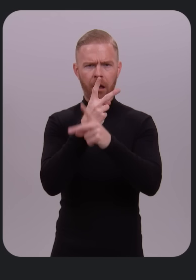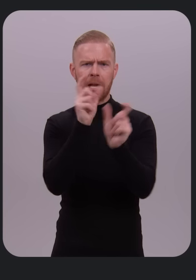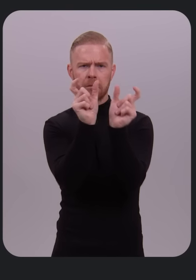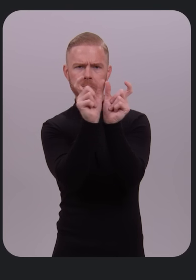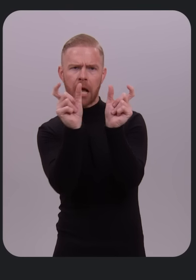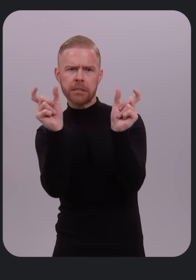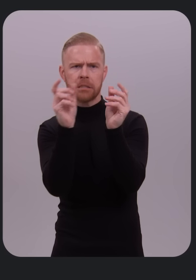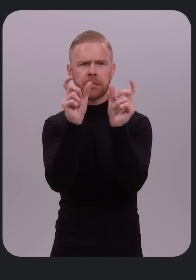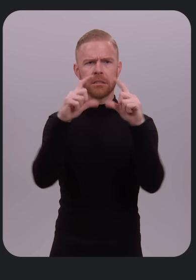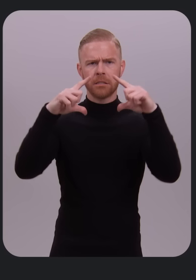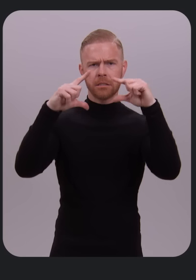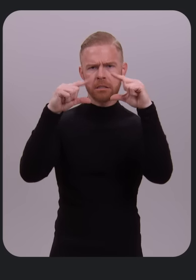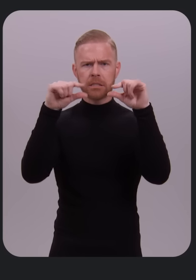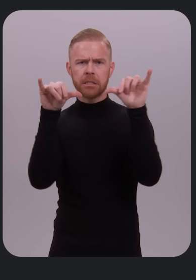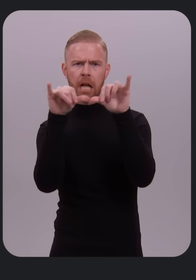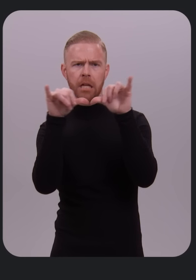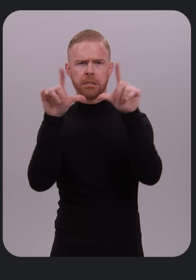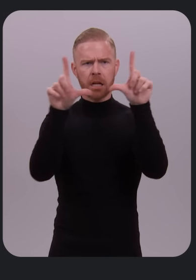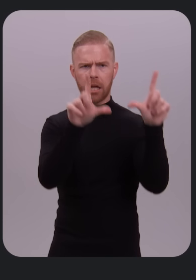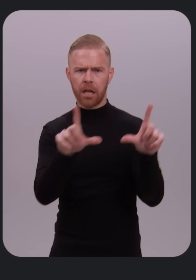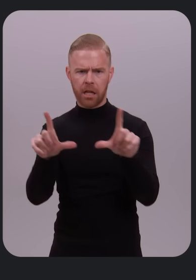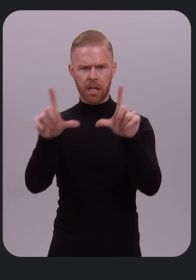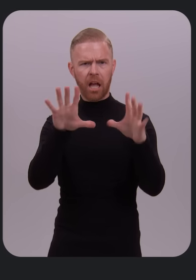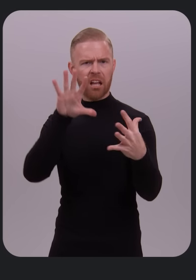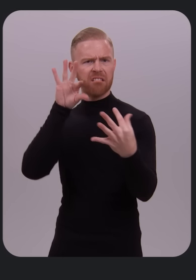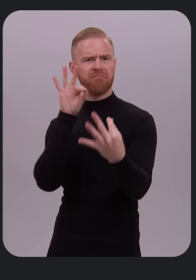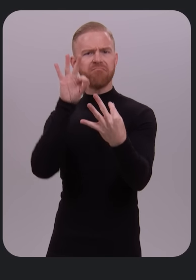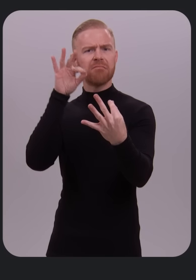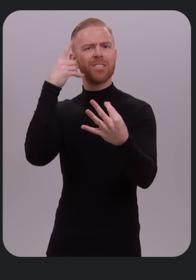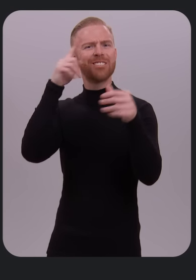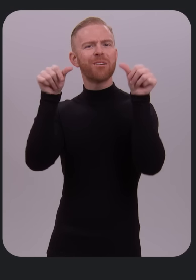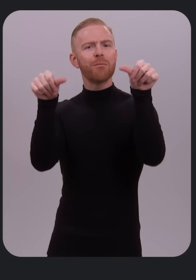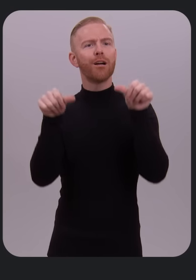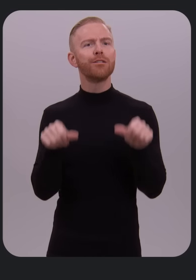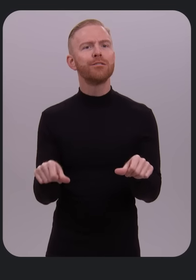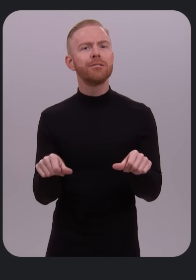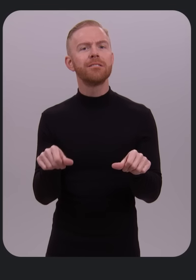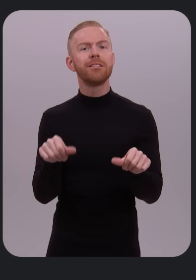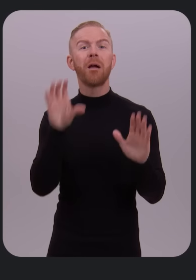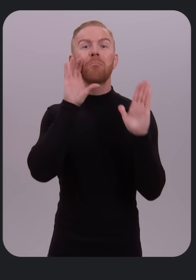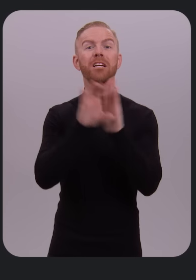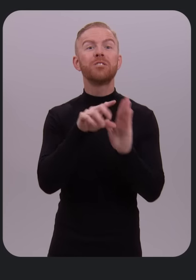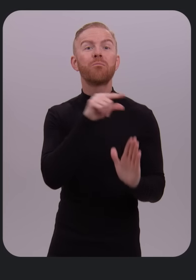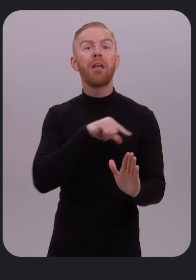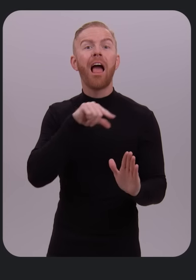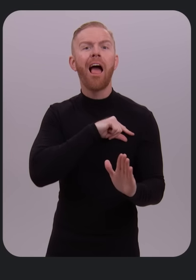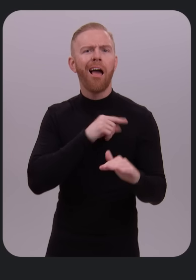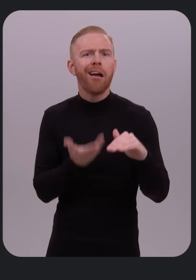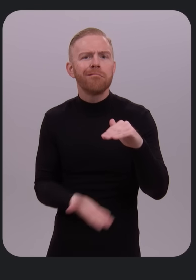the layout that makes it look like this great poster. So the image quality is higher, the speed is faster,